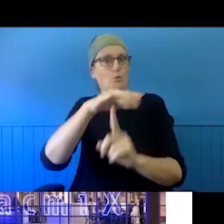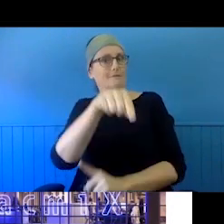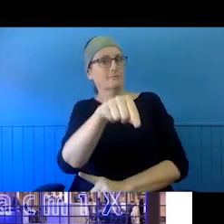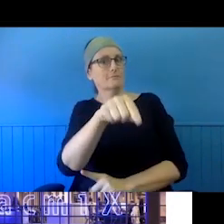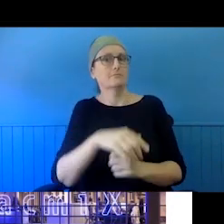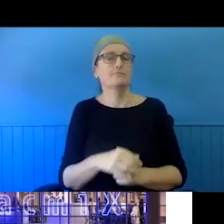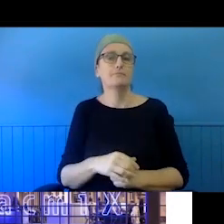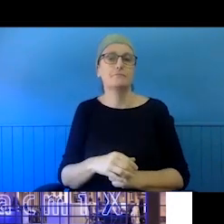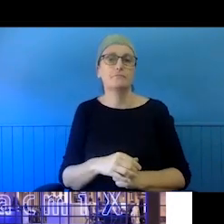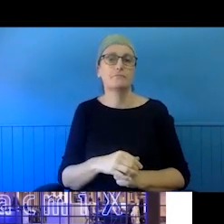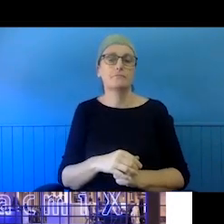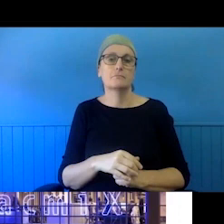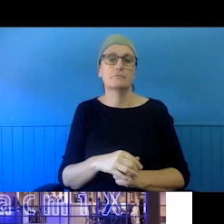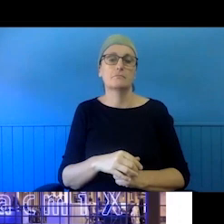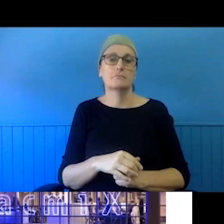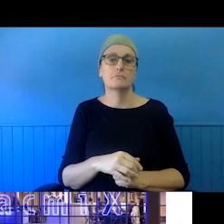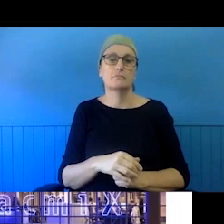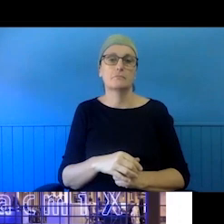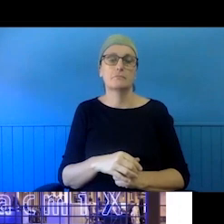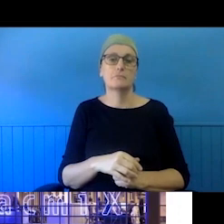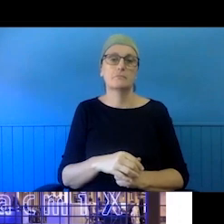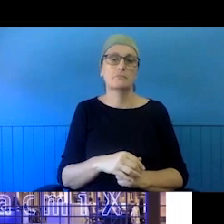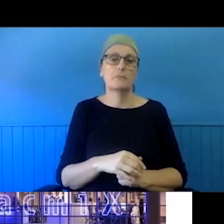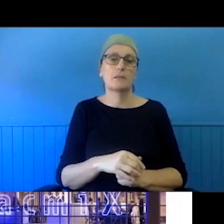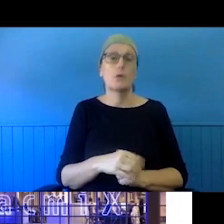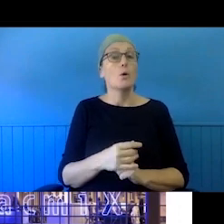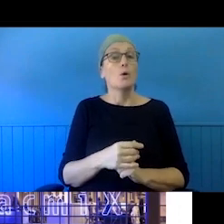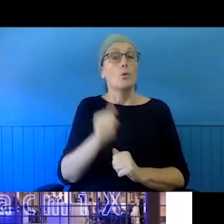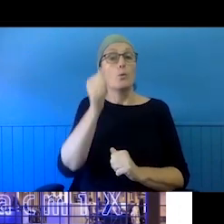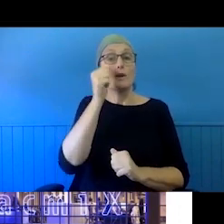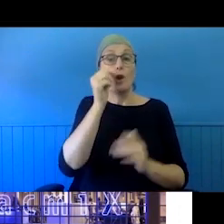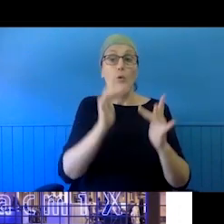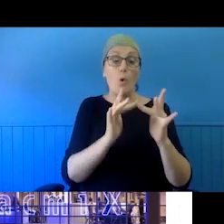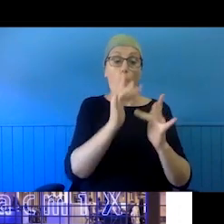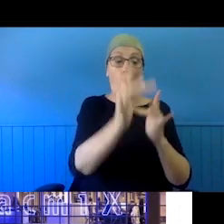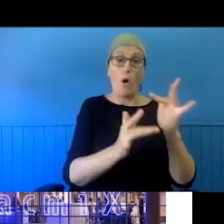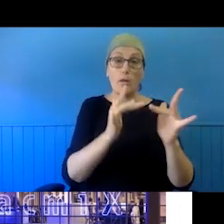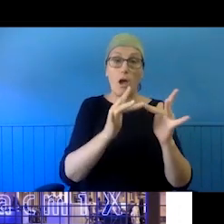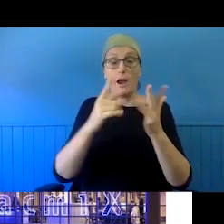connection between online and offline. They're really kind of blurring now. Some of the best examples are where people have